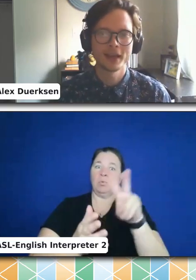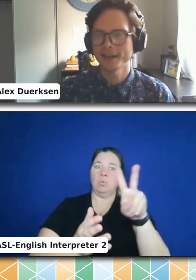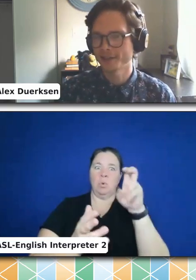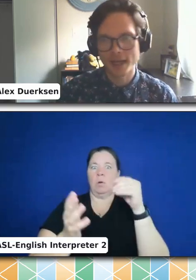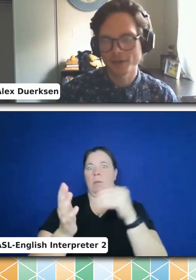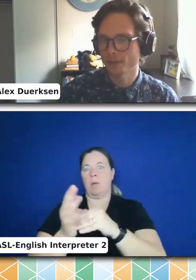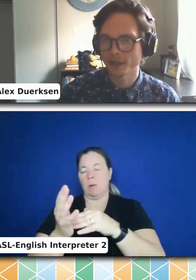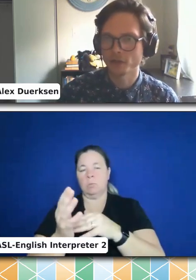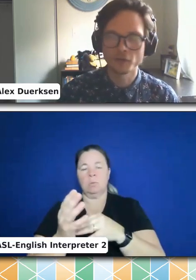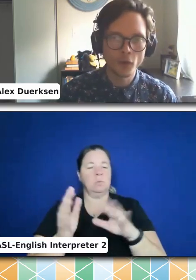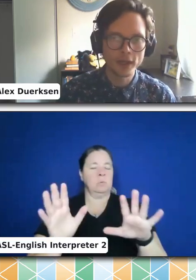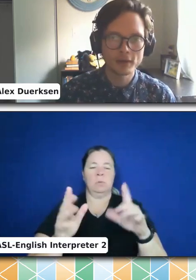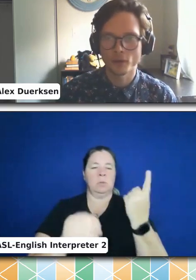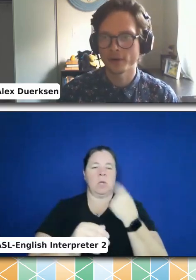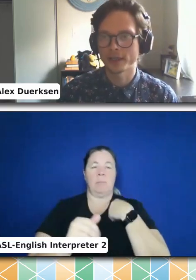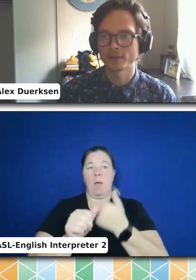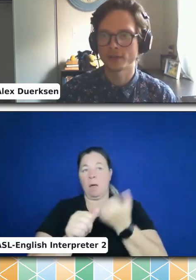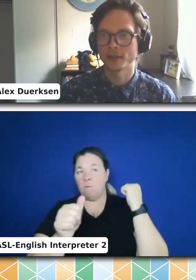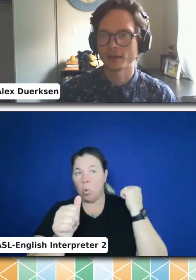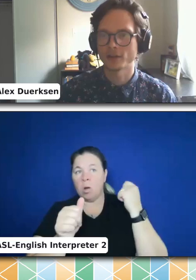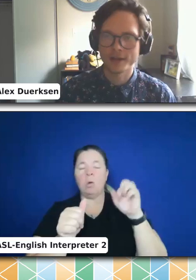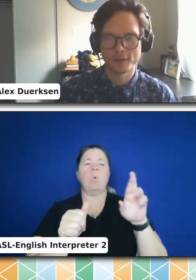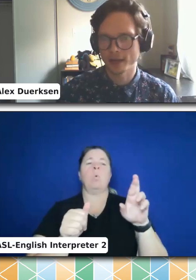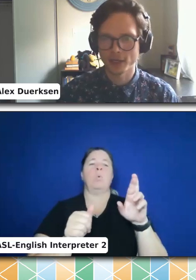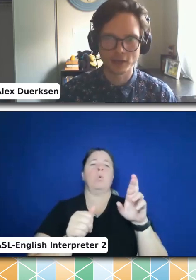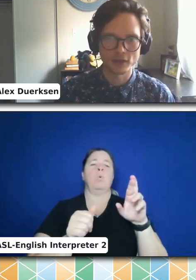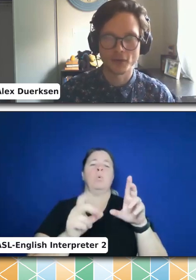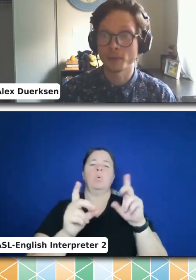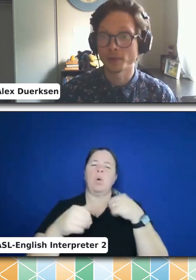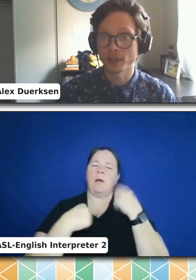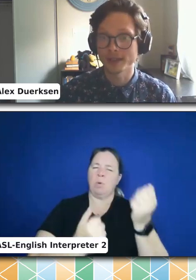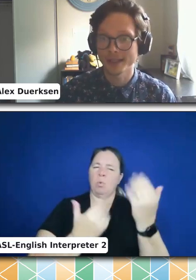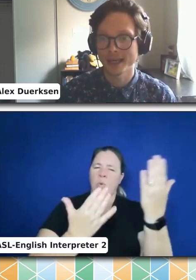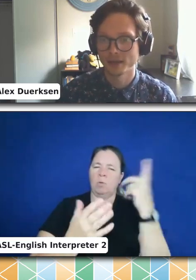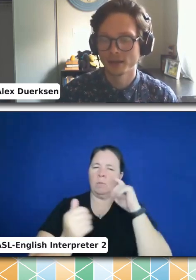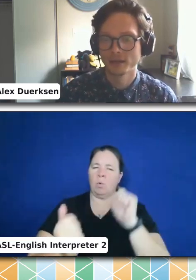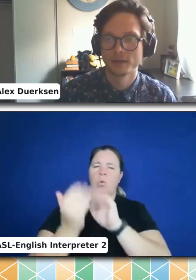Is that something I should avoid, or is, uh, do you have any recommendations for approaching things like that?